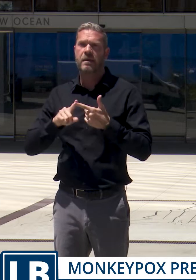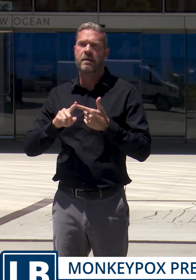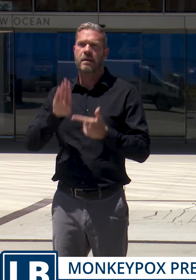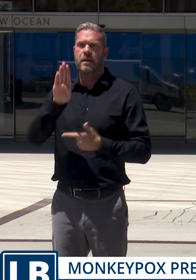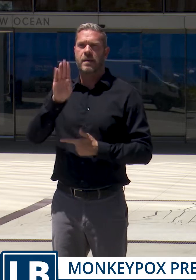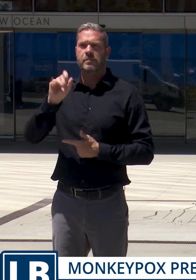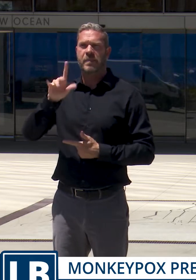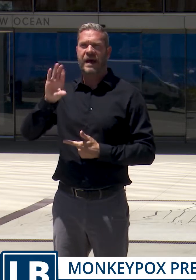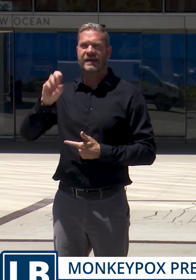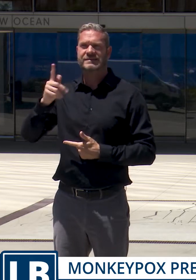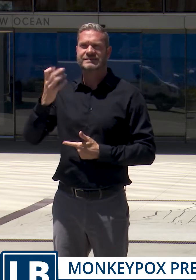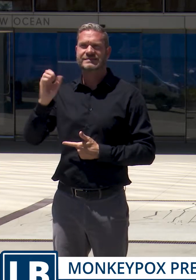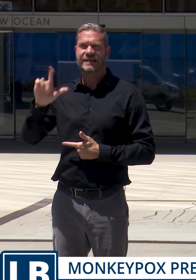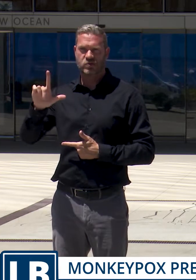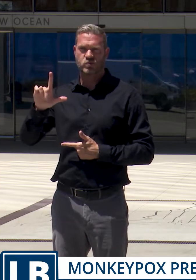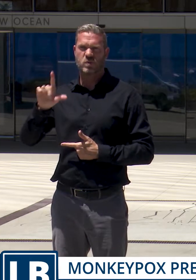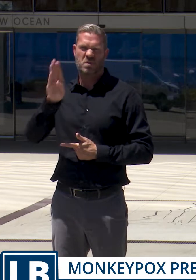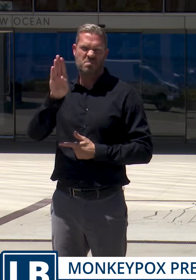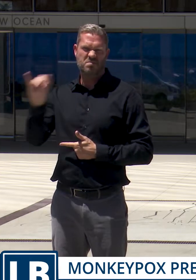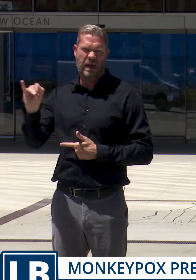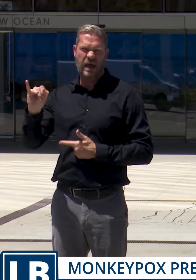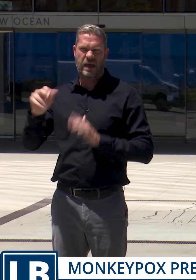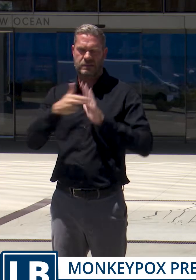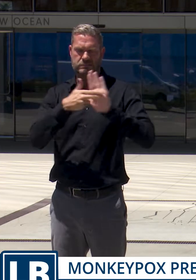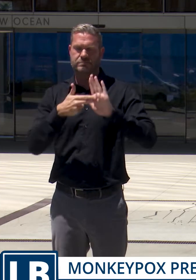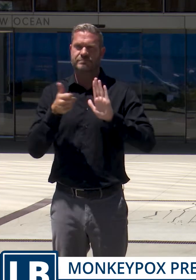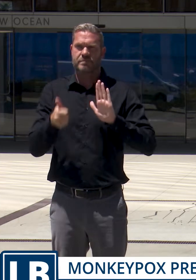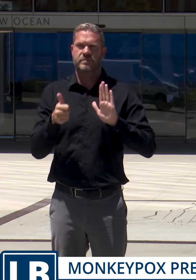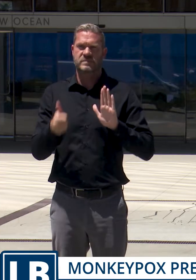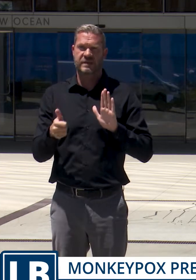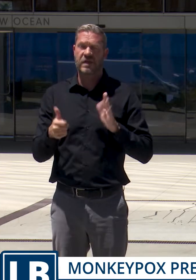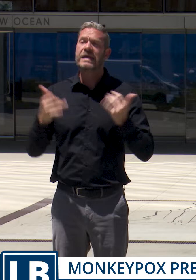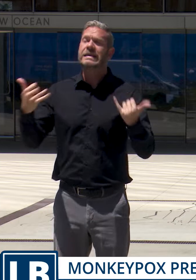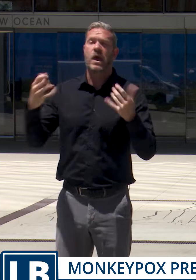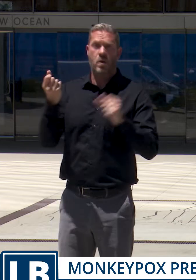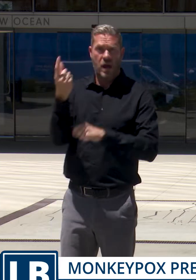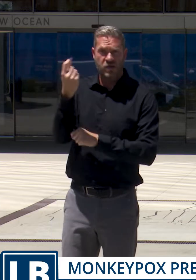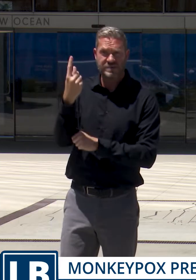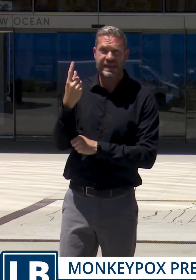things about monkey pox uh monkey anybody can get monkey pox it has nothing to to do